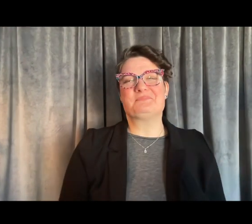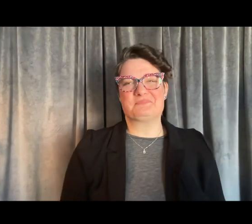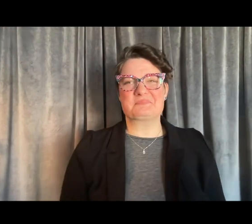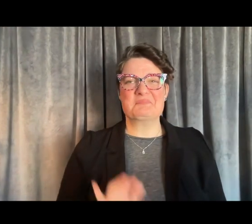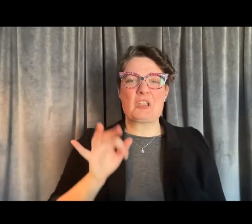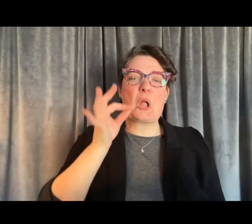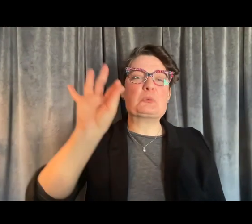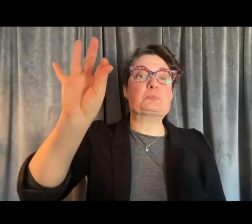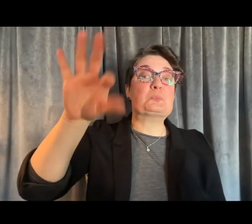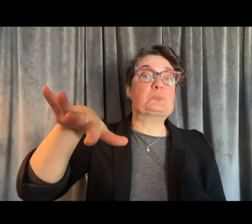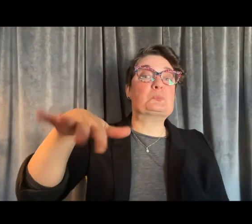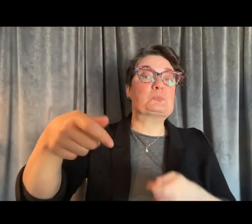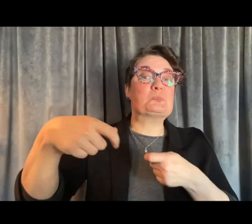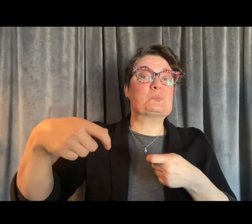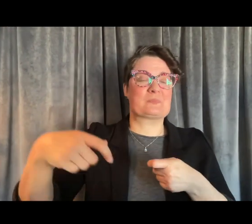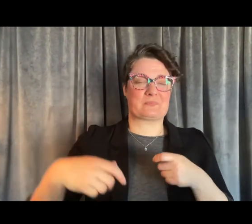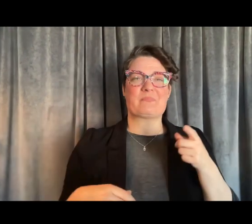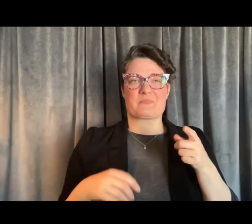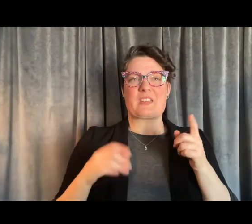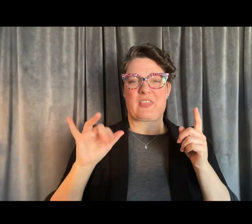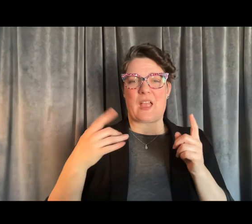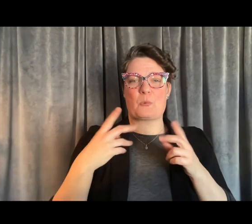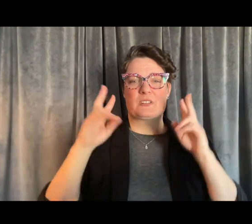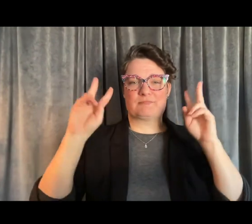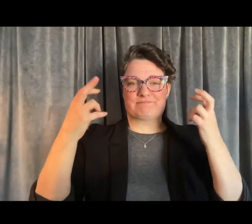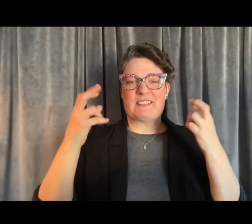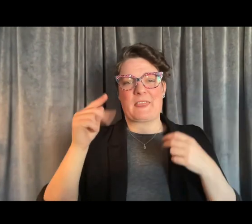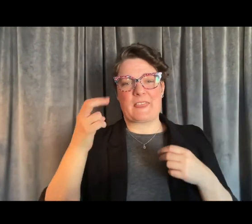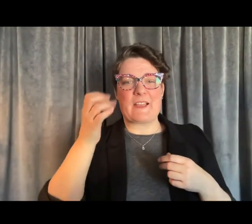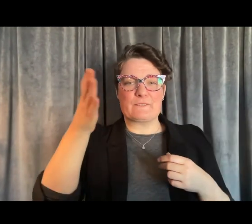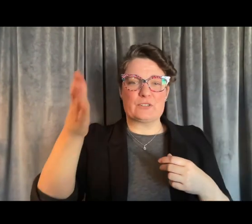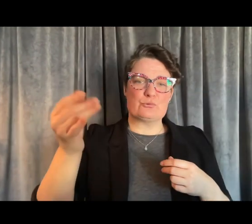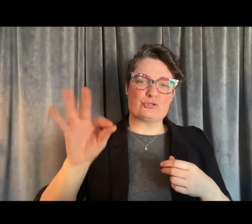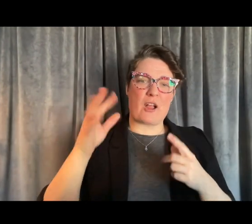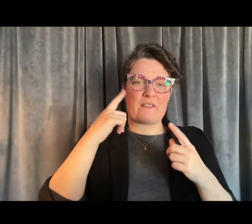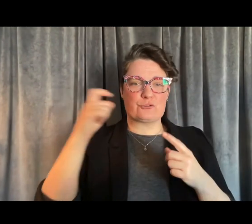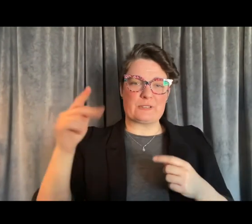So that's your little teaser. Nomy: Yeah. It's the one called The Future of Dreaming the World to Come.